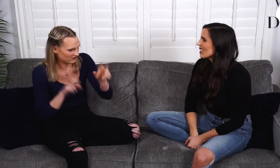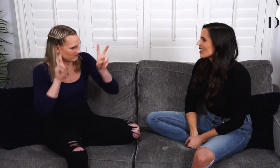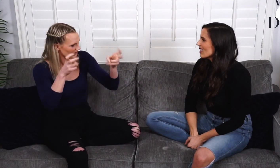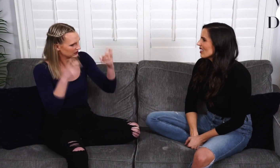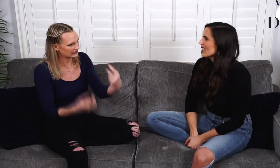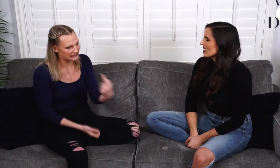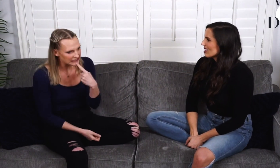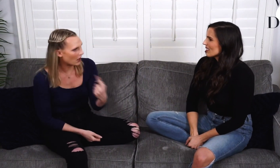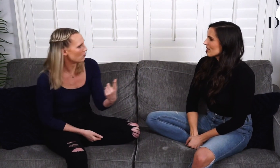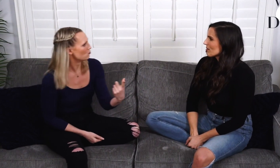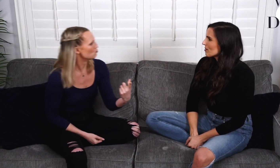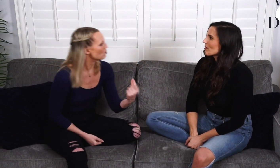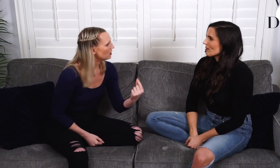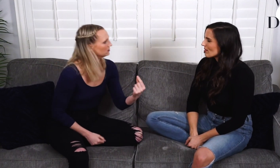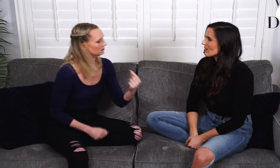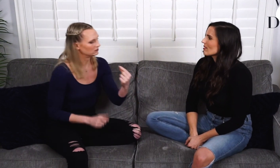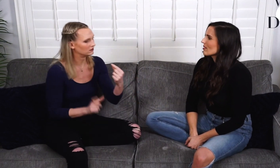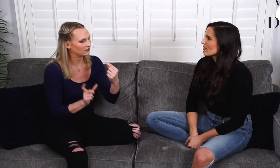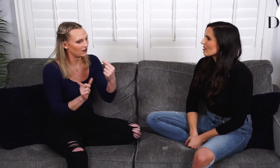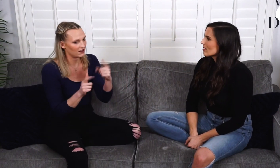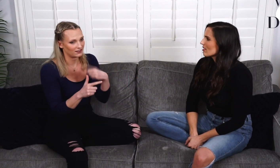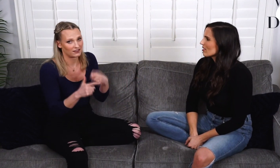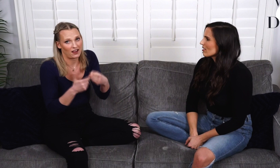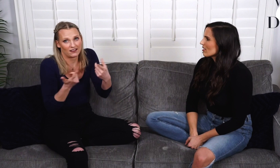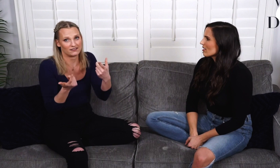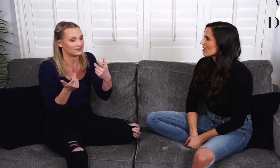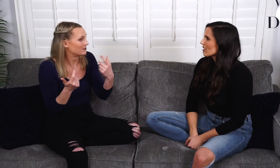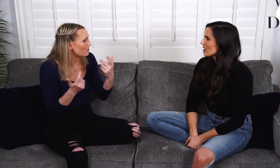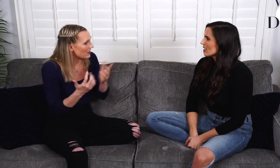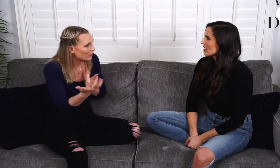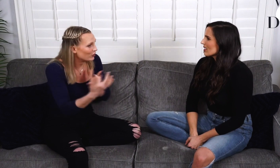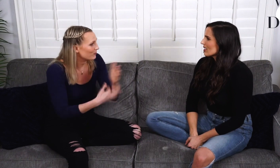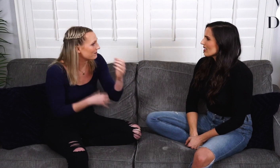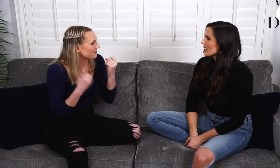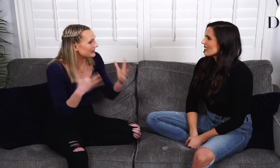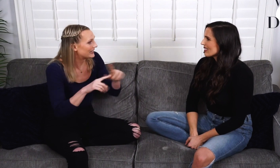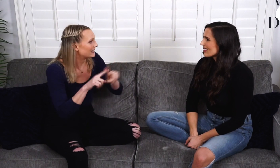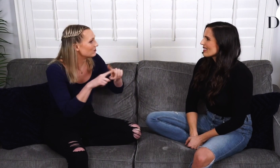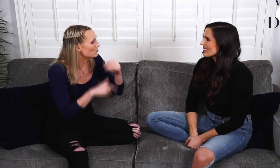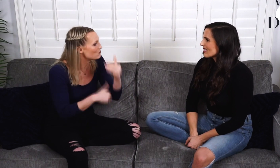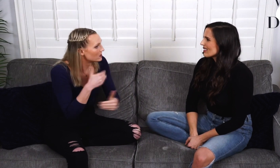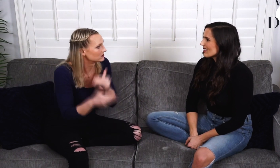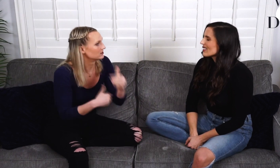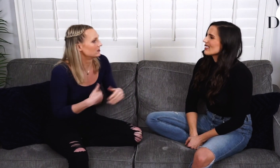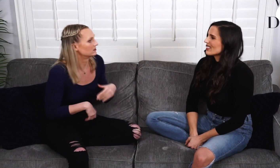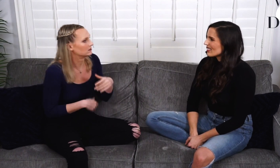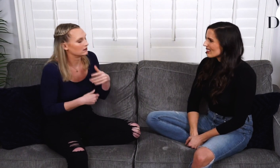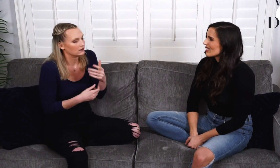were set we're like, yes, this is what we want. We were gonna name it, “Say What” and then I think we just went through a lot of different processes